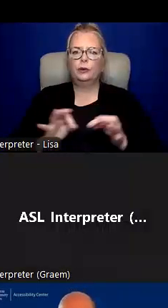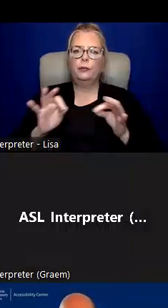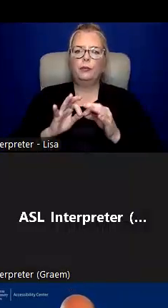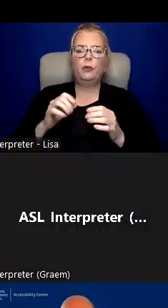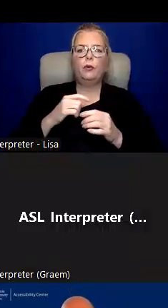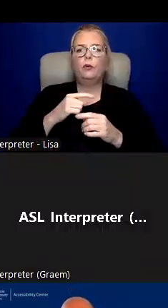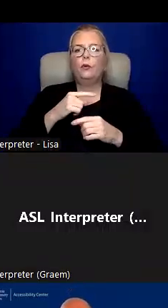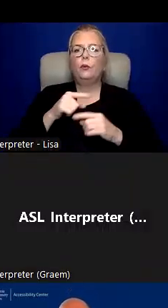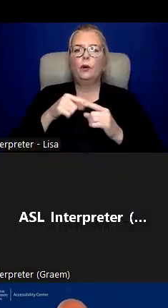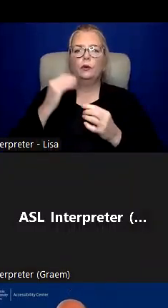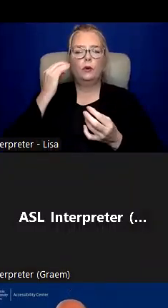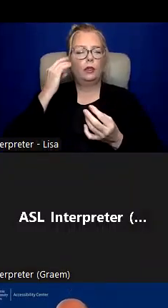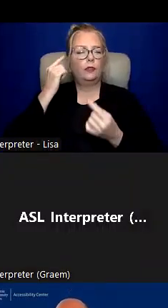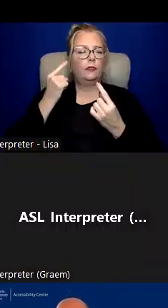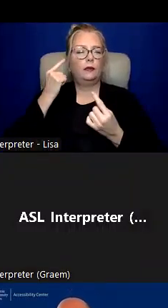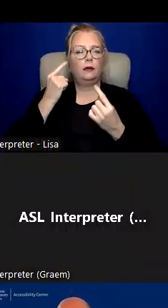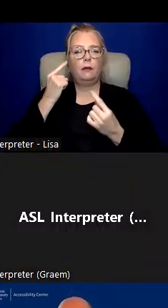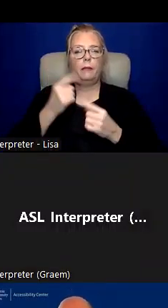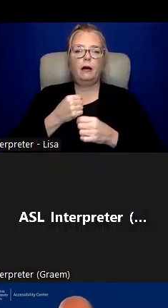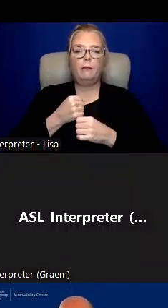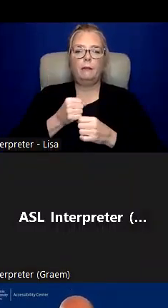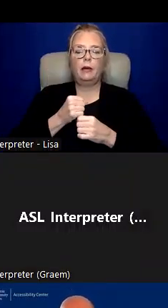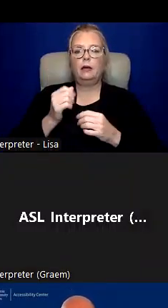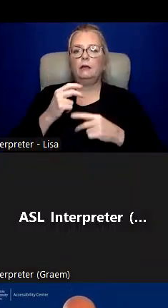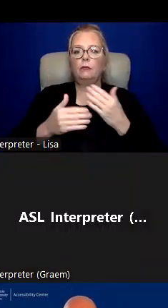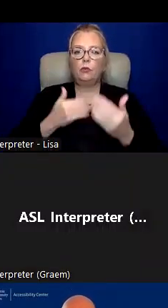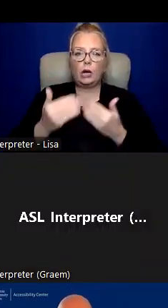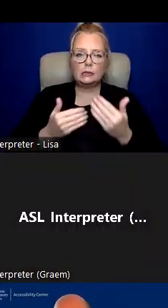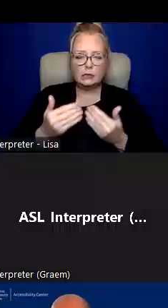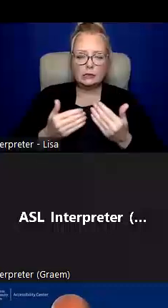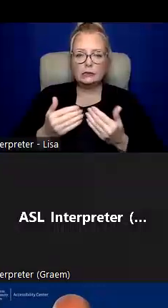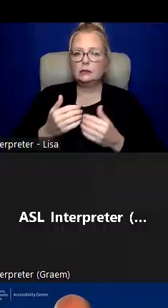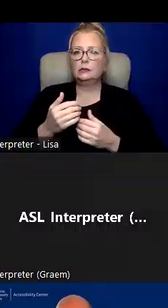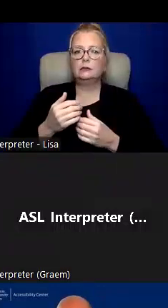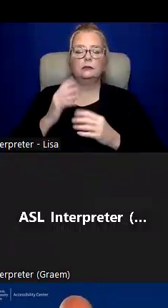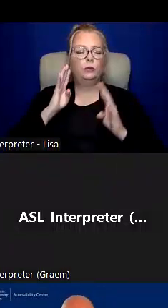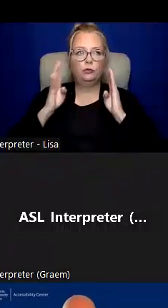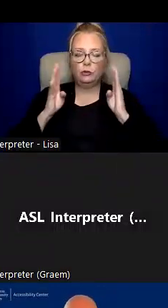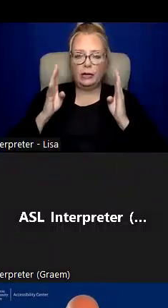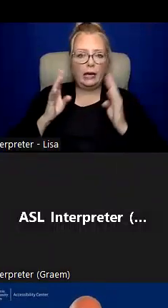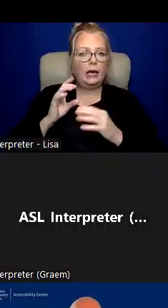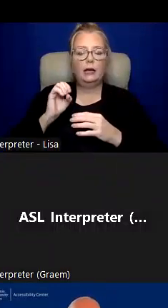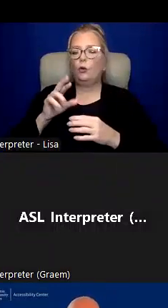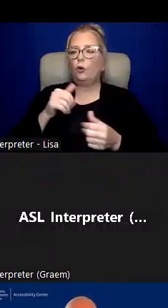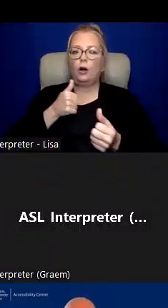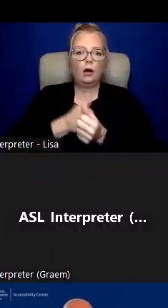to make sure that whatever processes that we create or we update them, we need to make sure